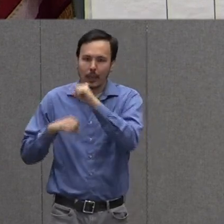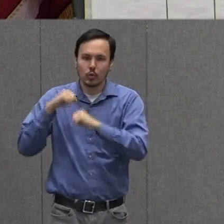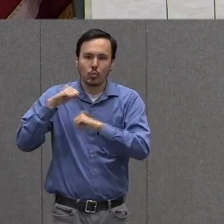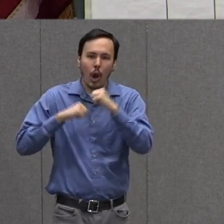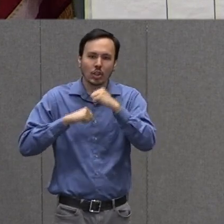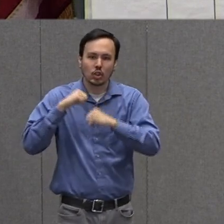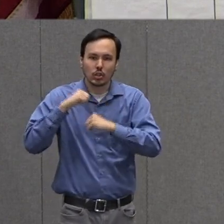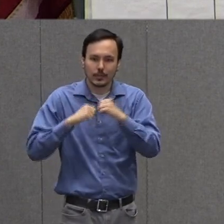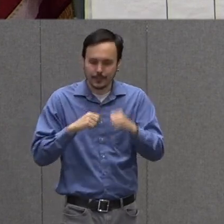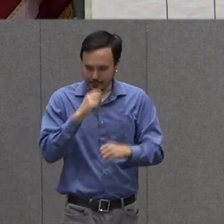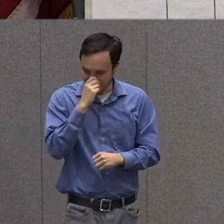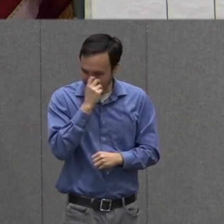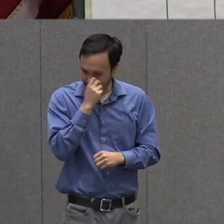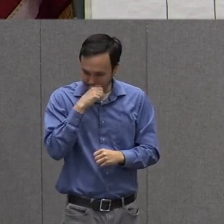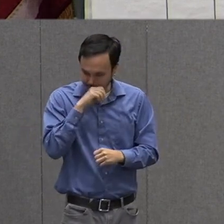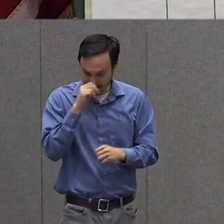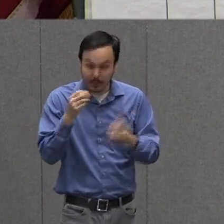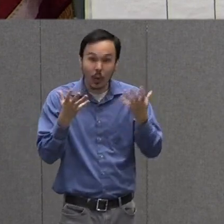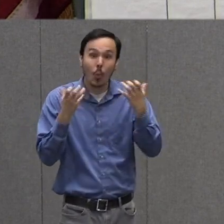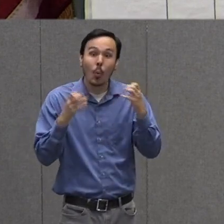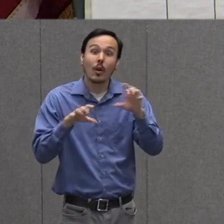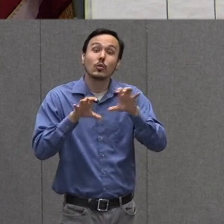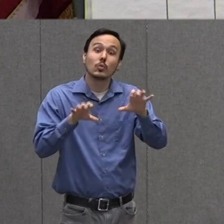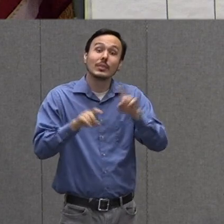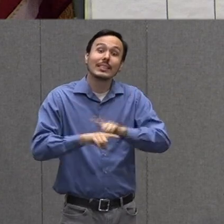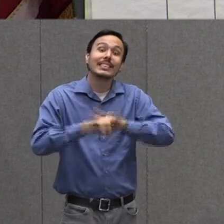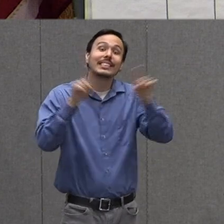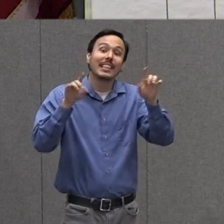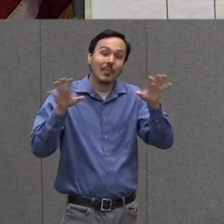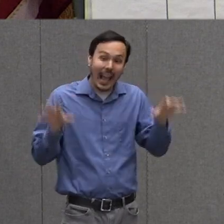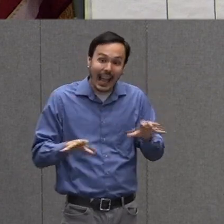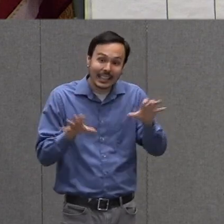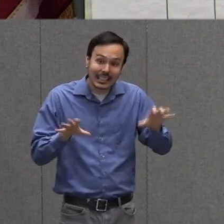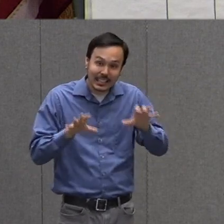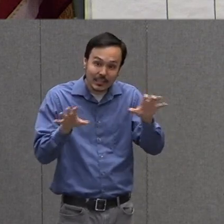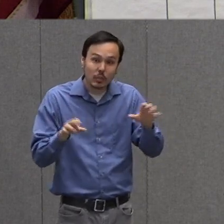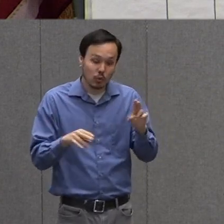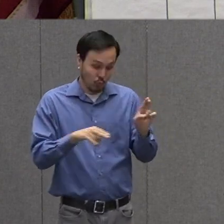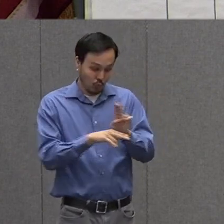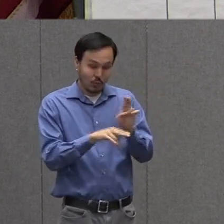Are you ready to try another fun activity using our chant that we just practiced?